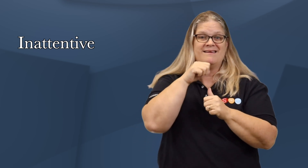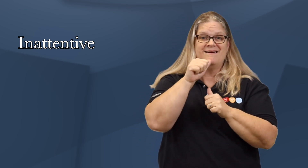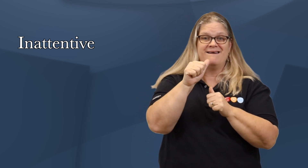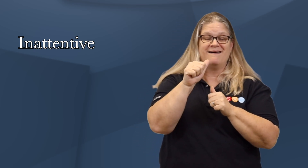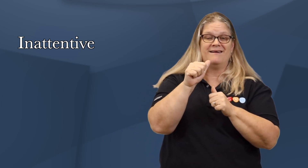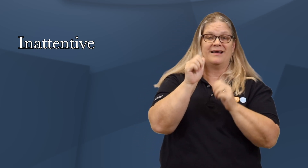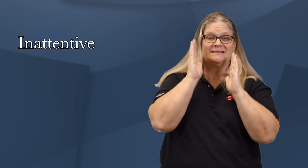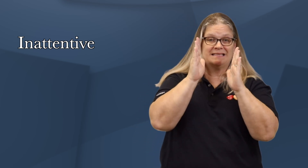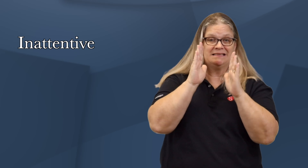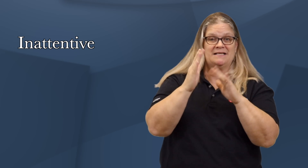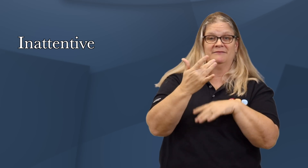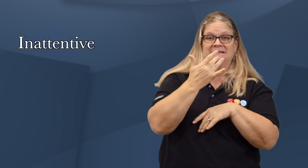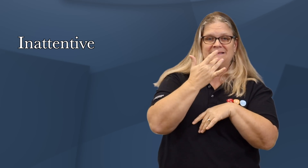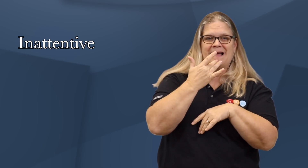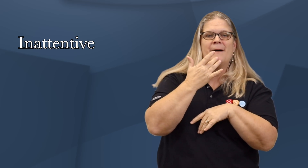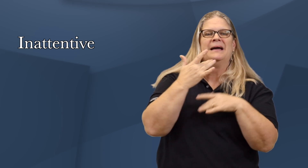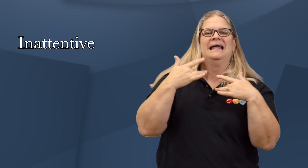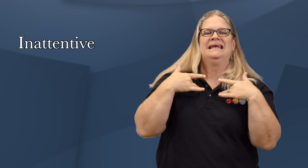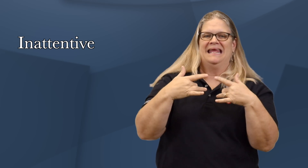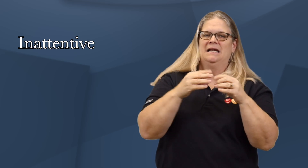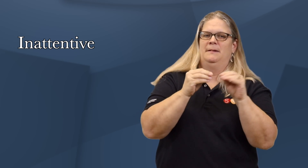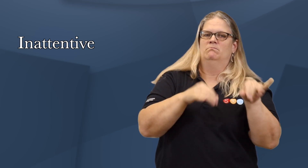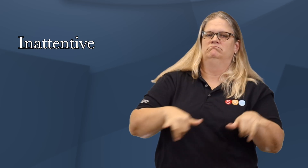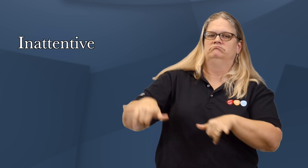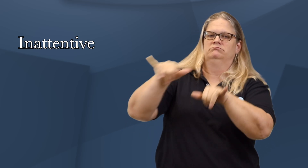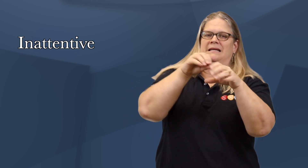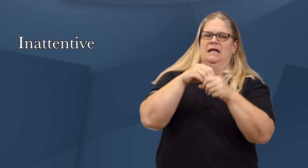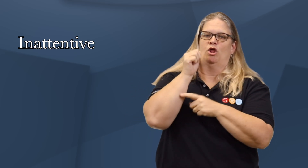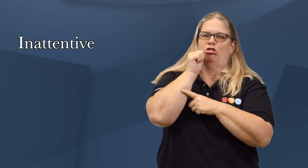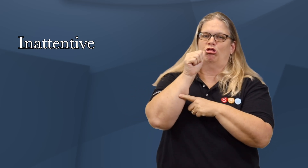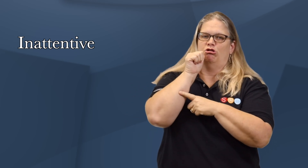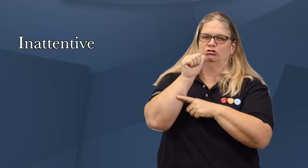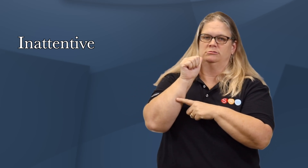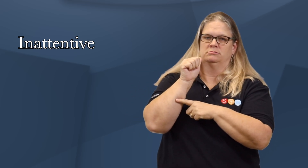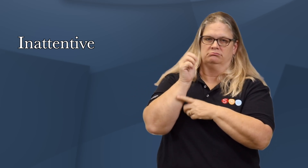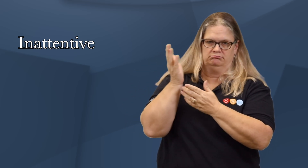Inattentive type tends to be more common in girls.